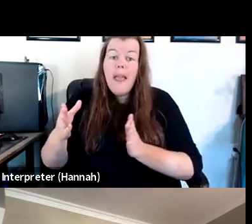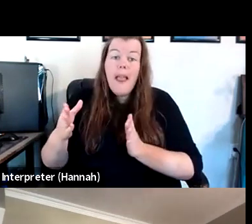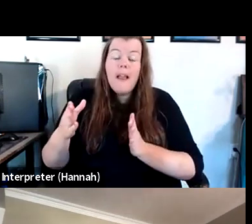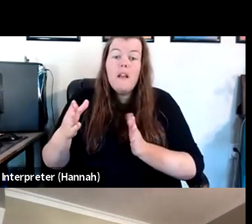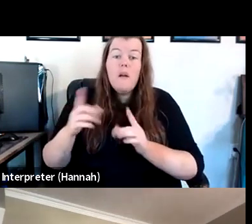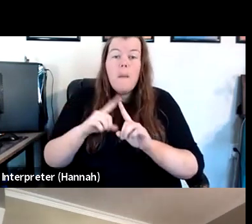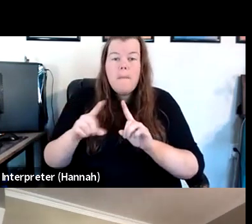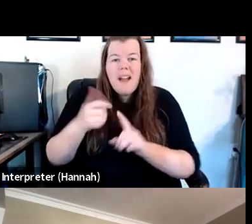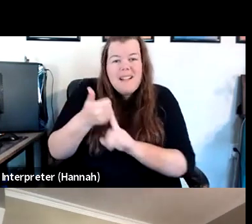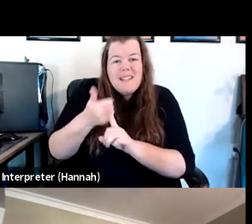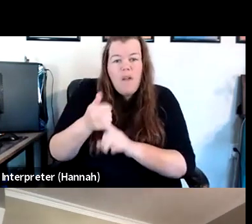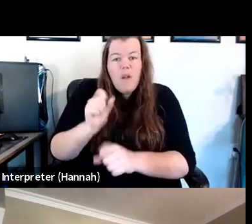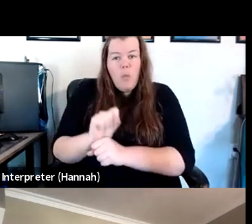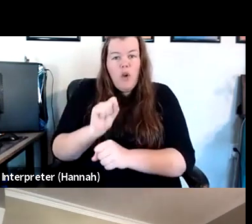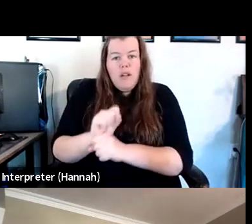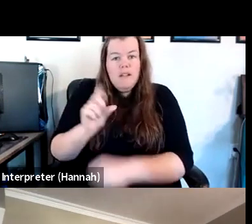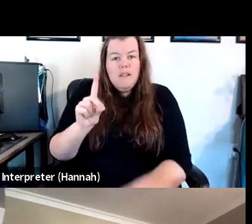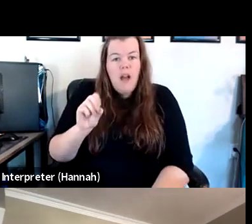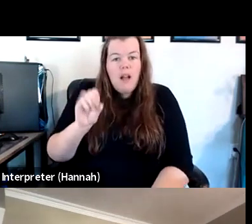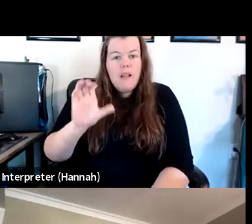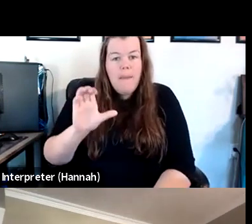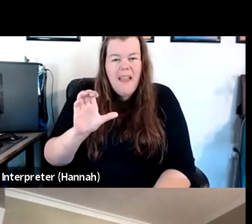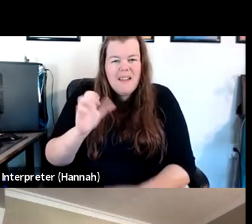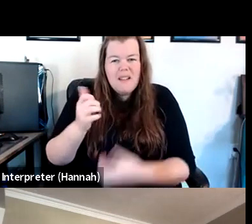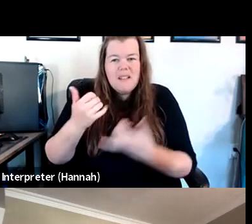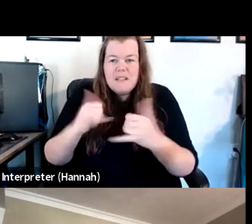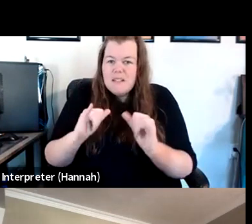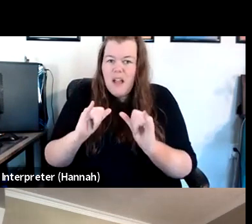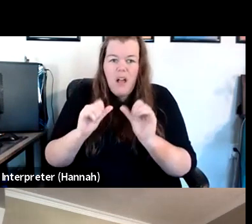a working document or a plan that's constantly right progressing and changing and shifting as